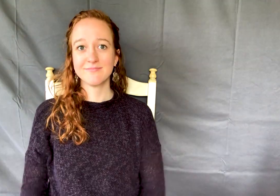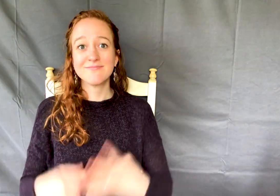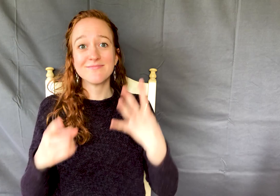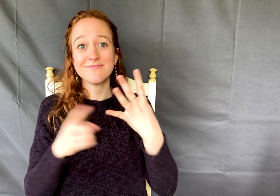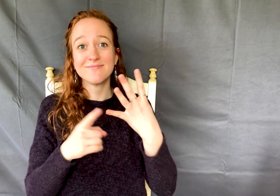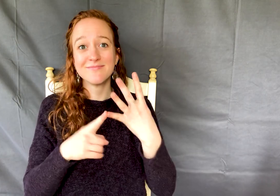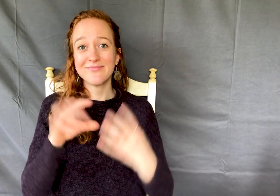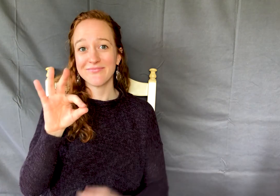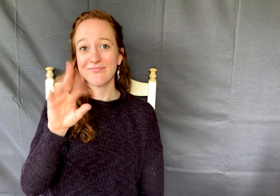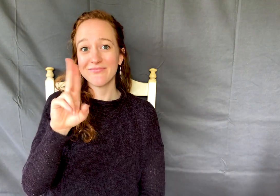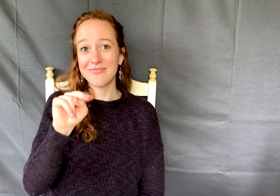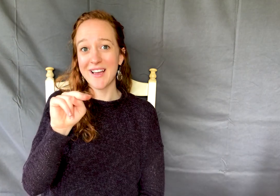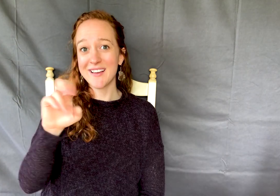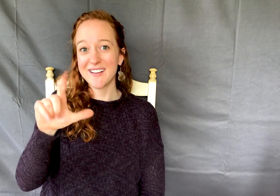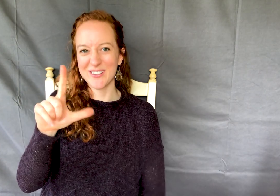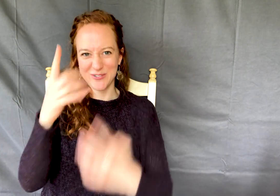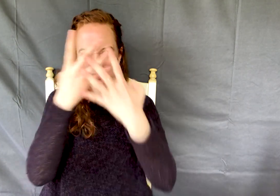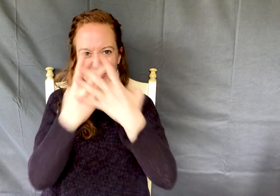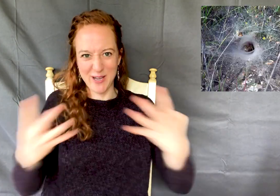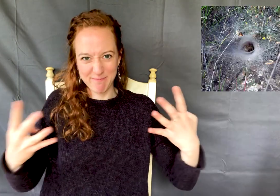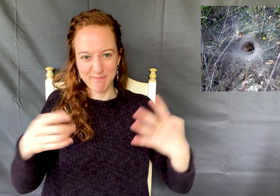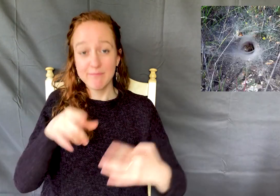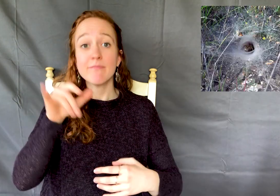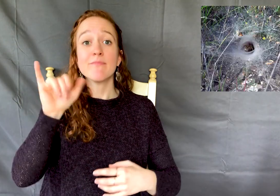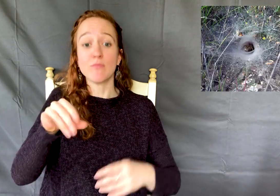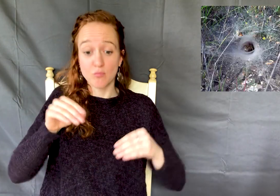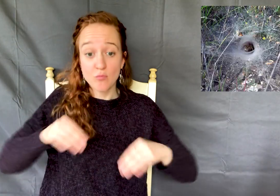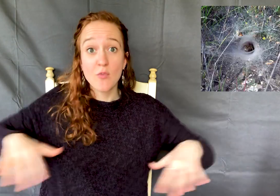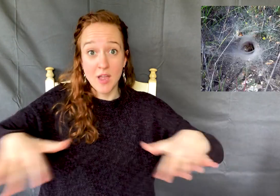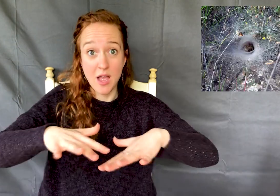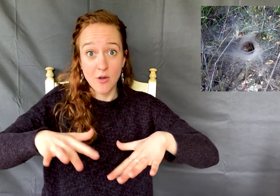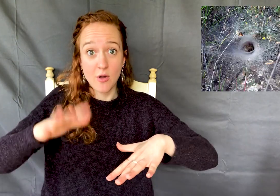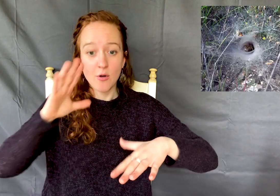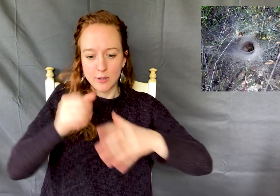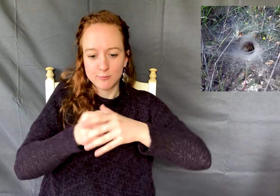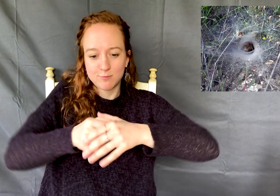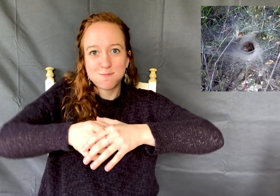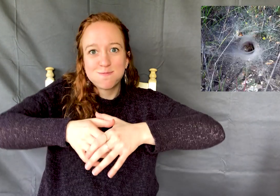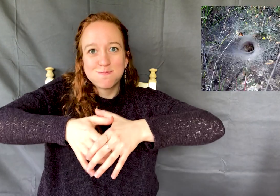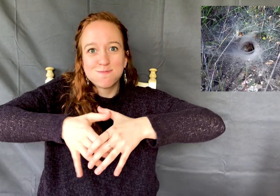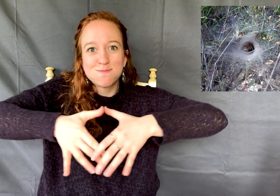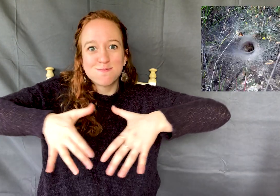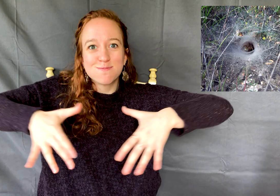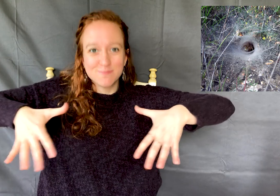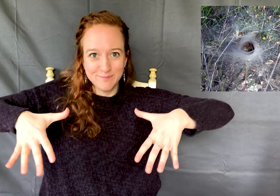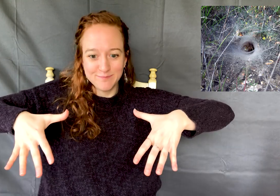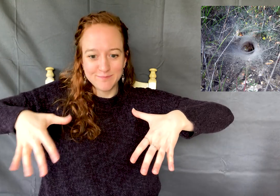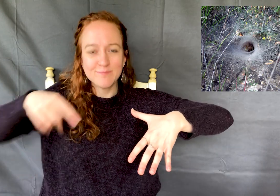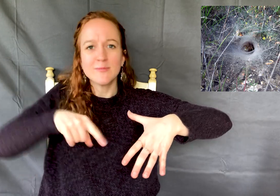4) Funnel webs - are the sheets that span the exterior of the funnel.